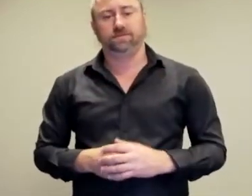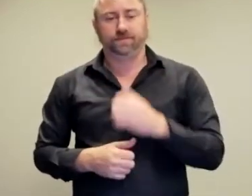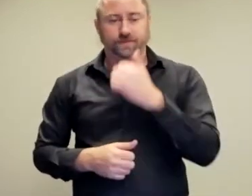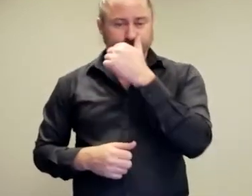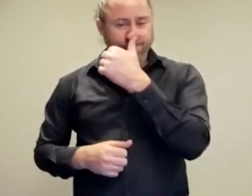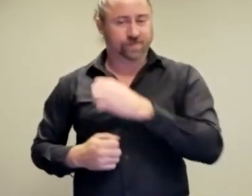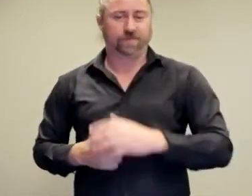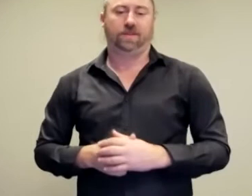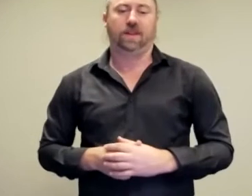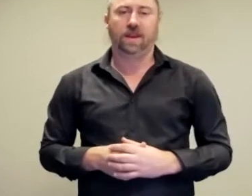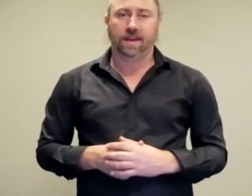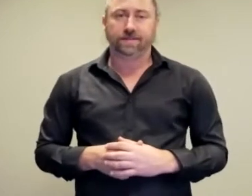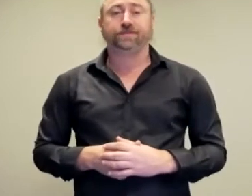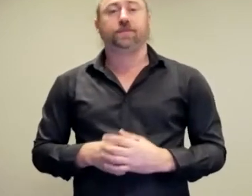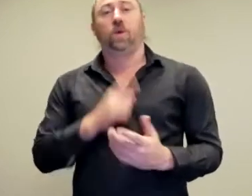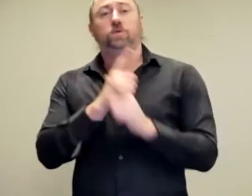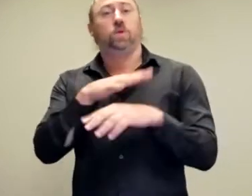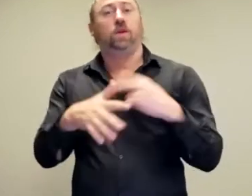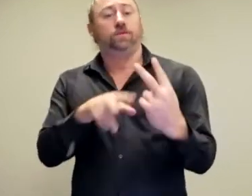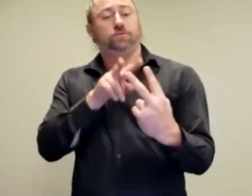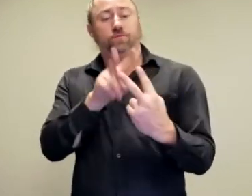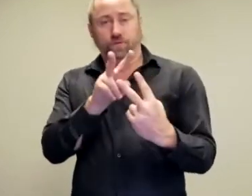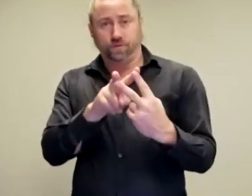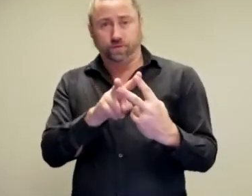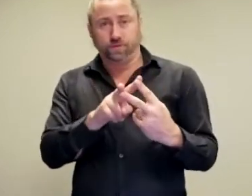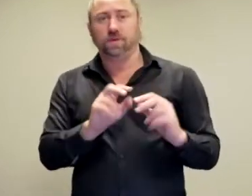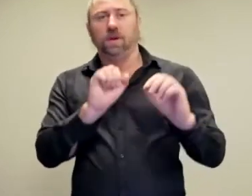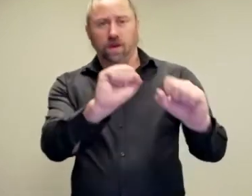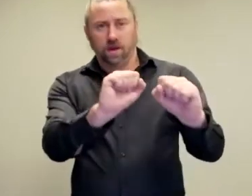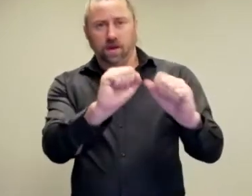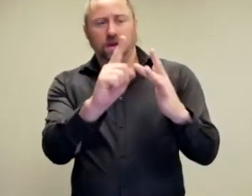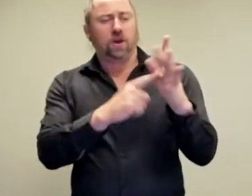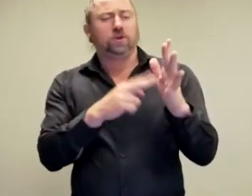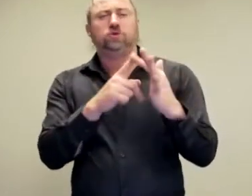So now I'm going to move to two paintings which belong to the QAGOMA James Sourris Collection.